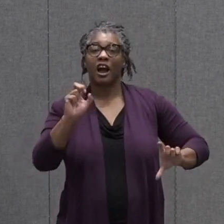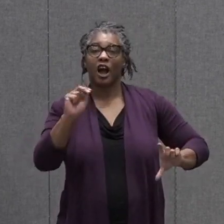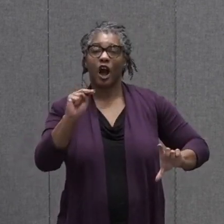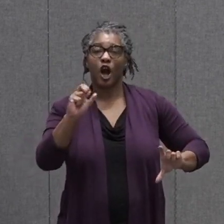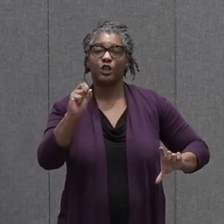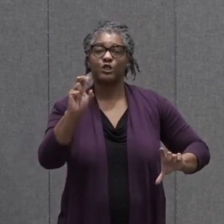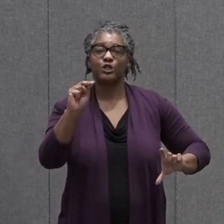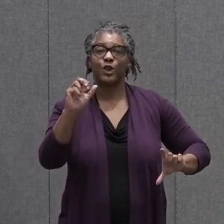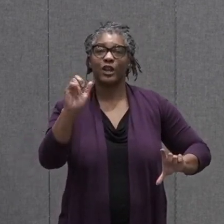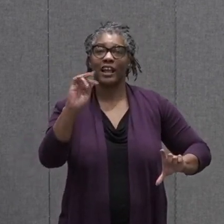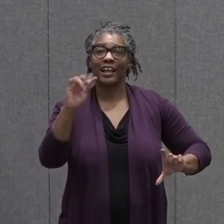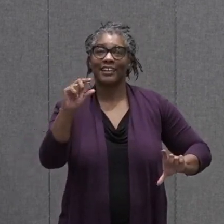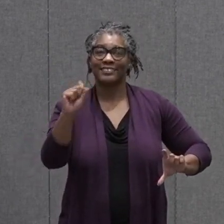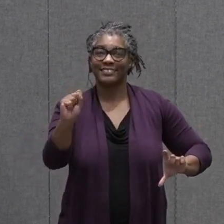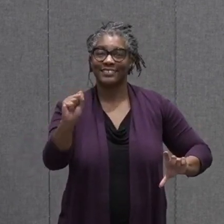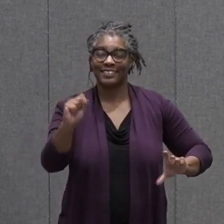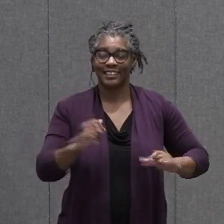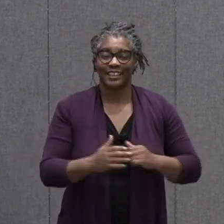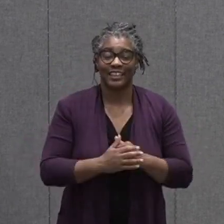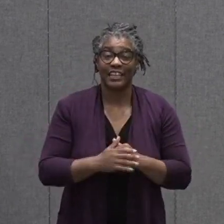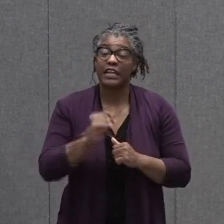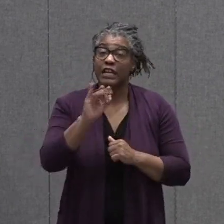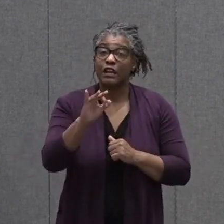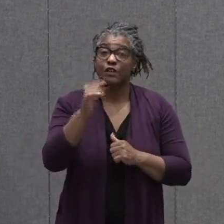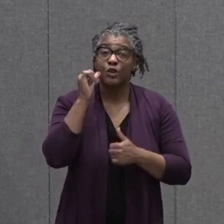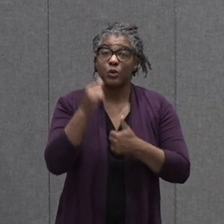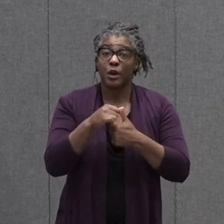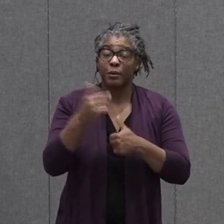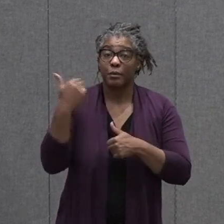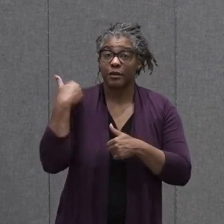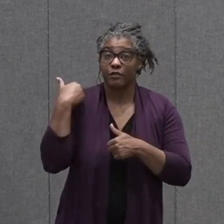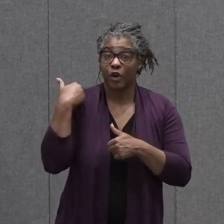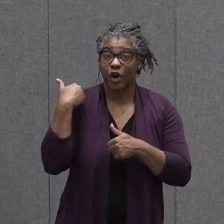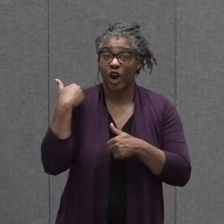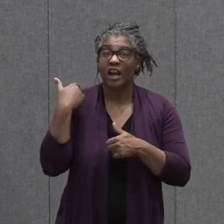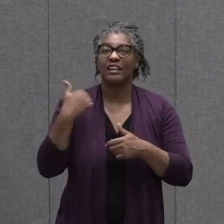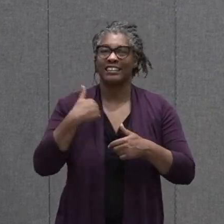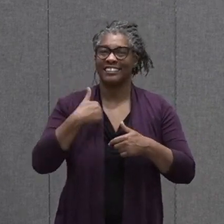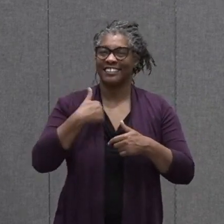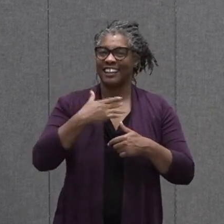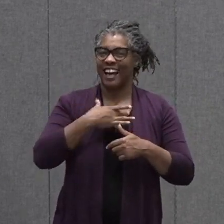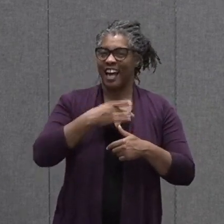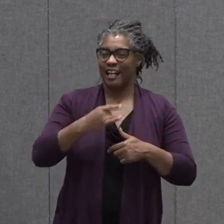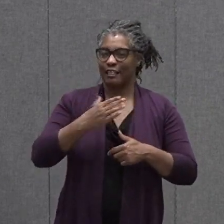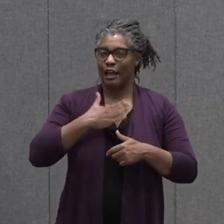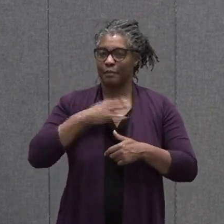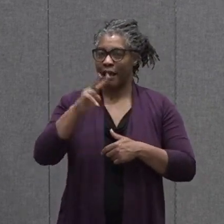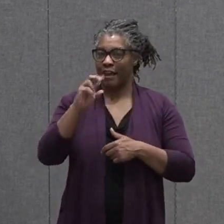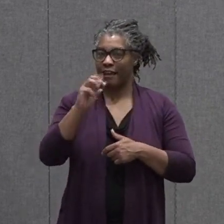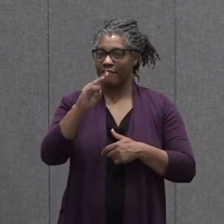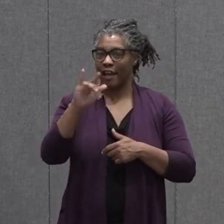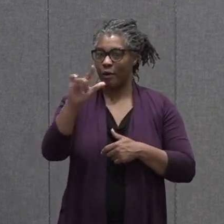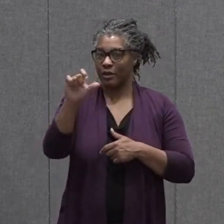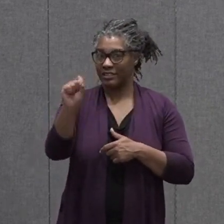If you remember from earlier this week, I like to write my vowels in red, because they're really important letters.